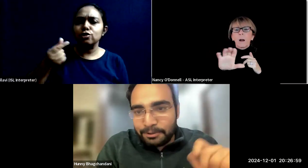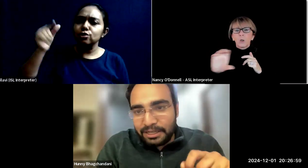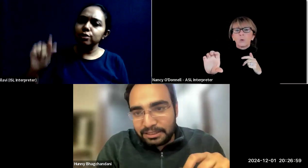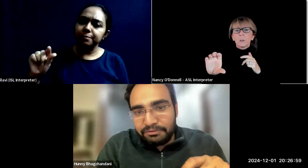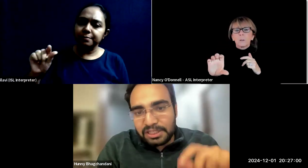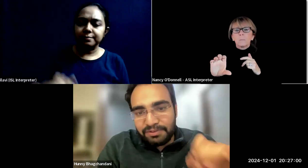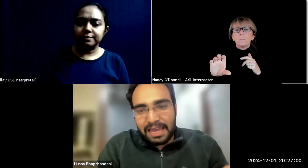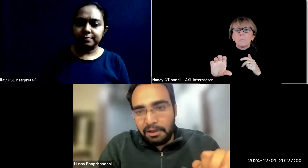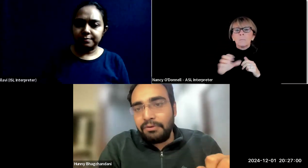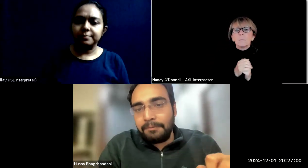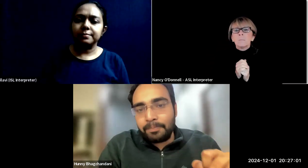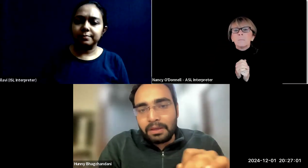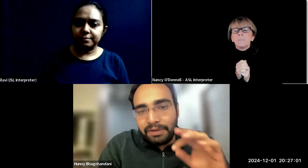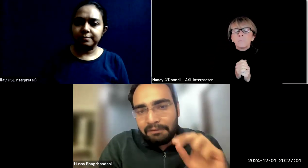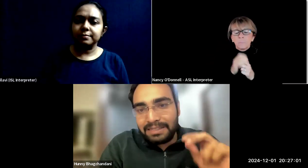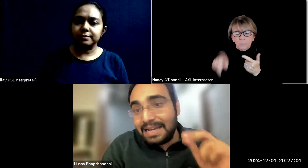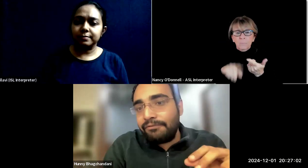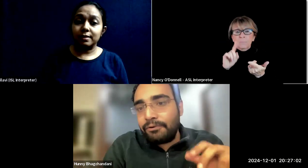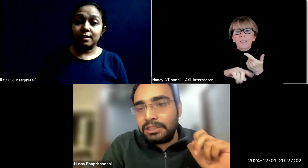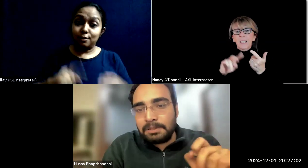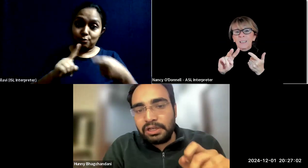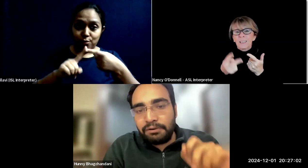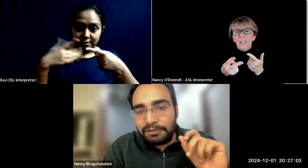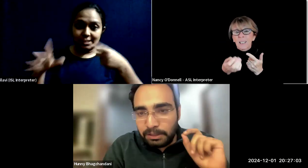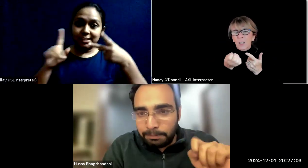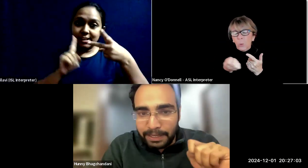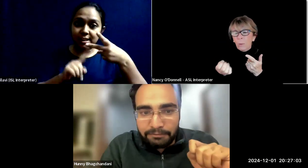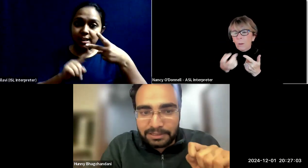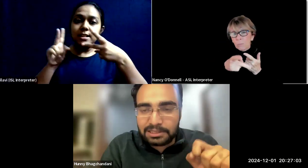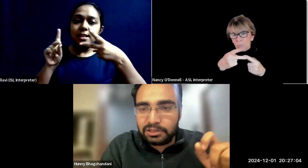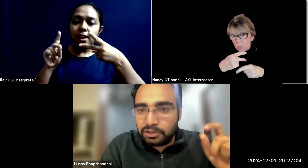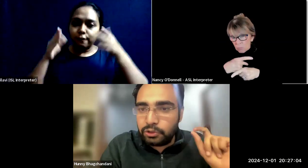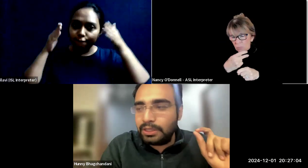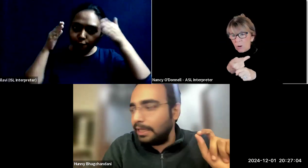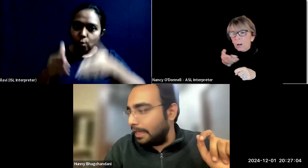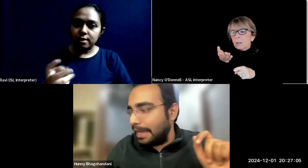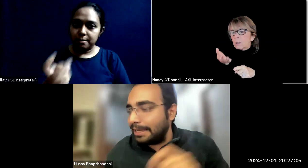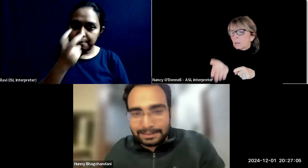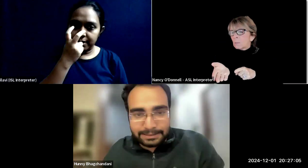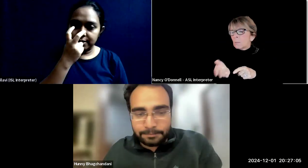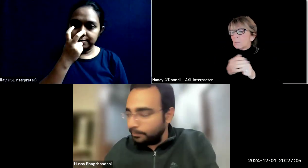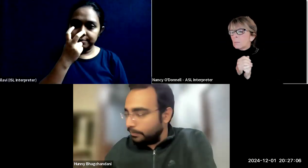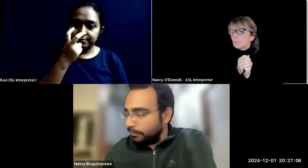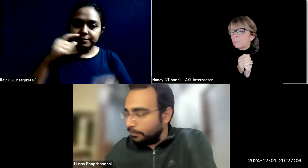Second product which we have we have designed for especially for visually impaired which is Jyoti AI Glass.